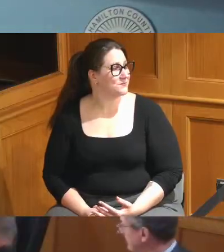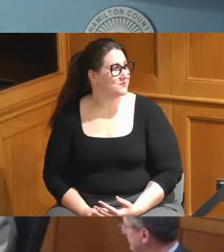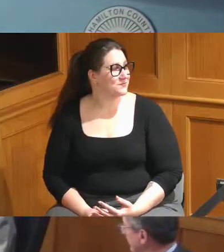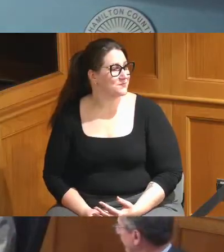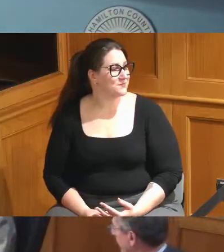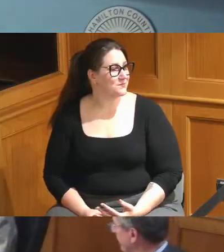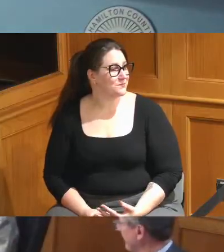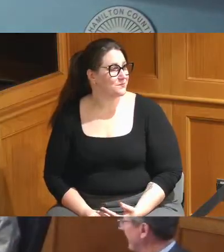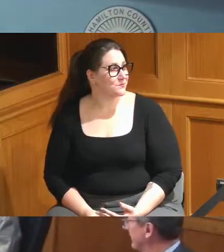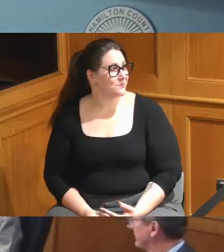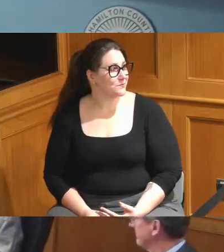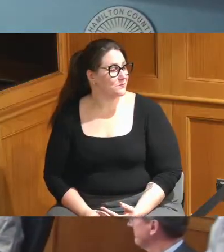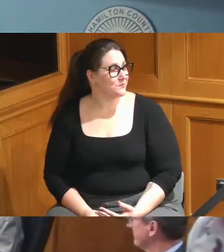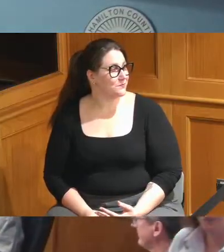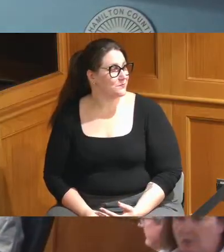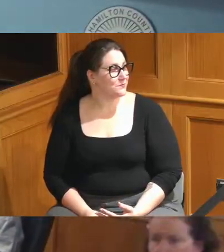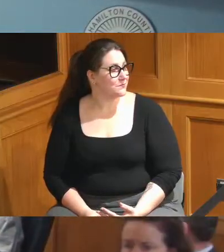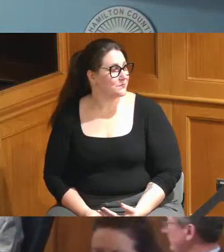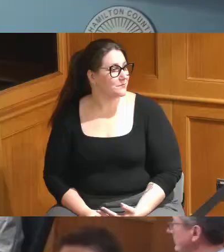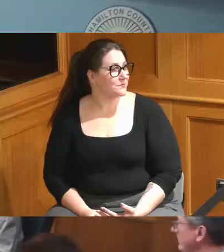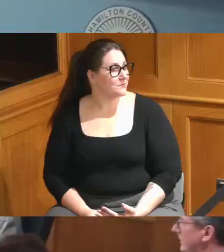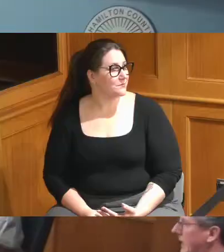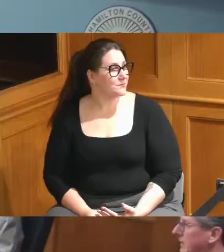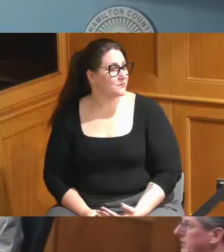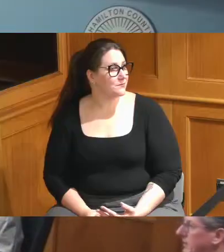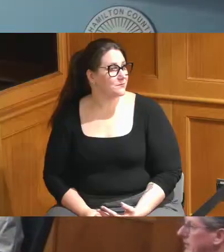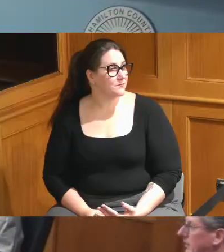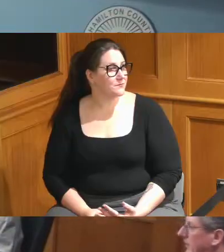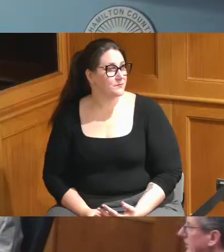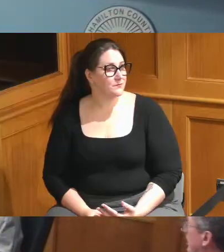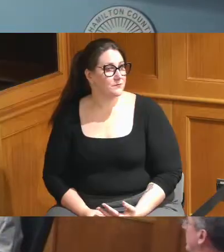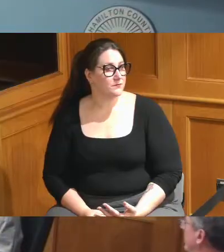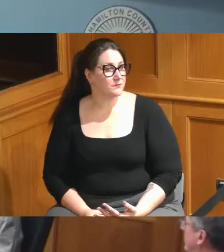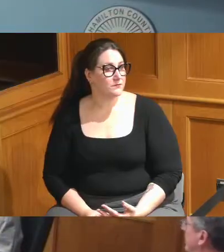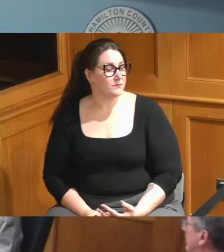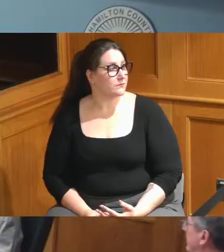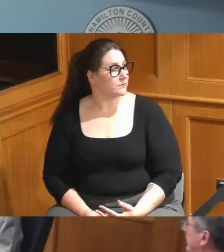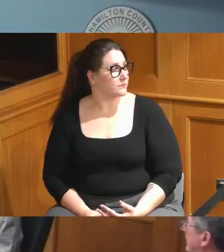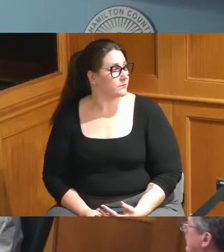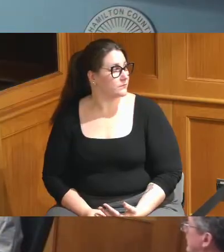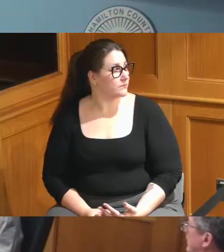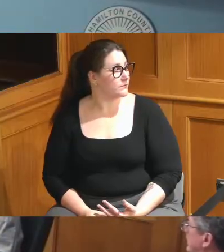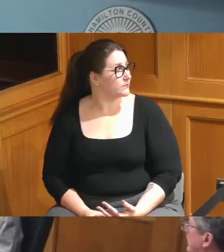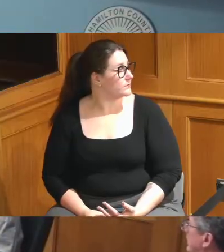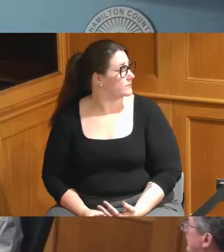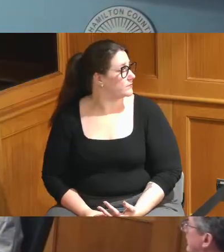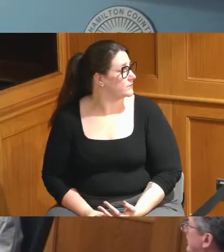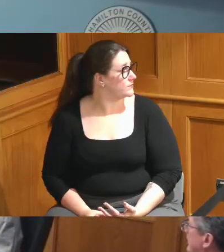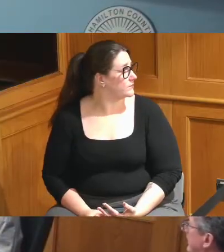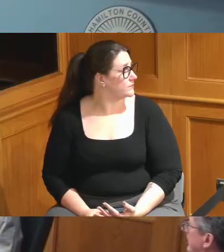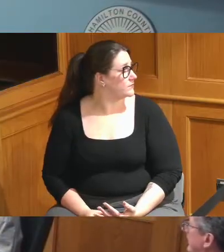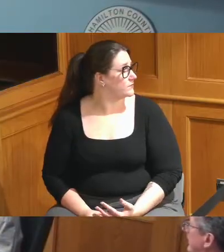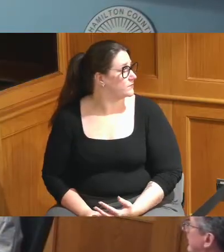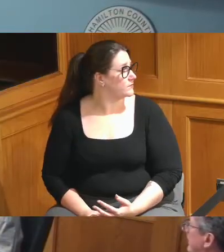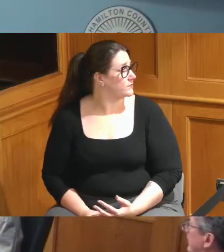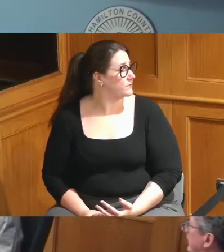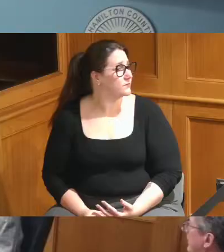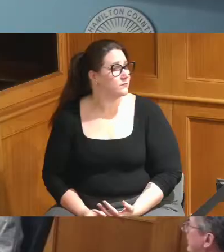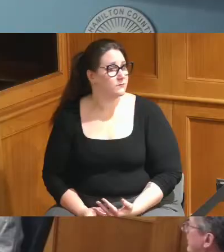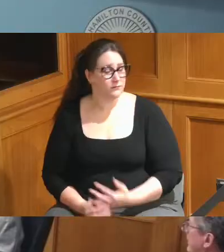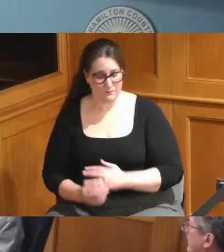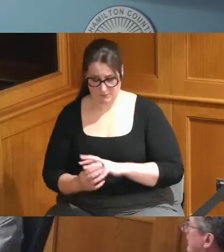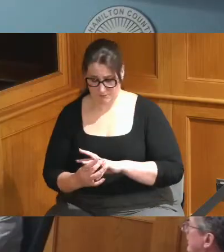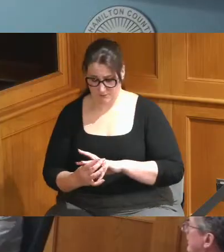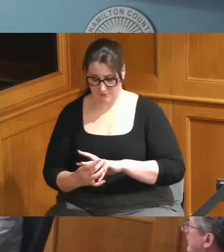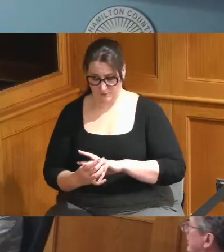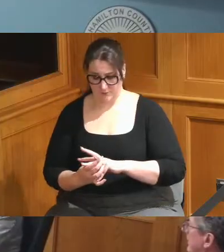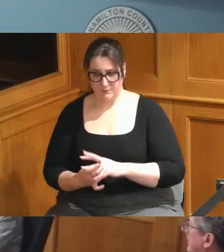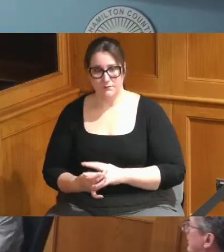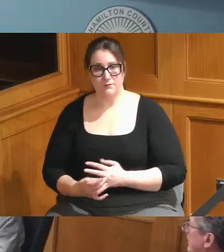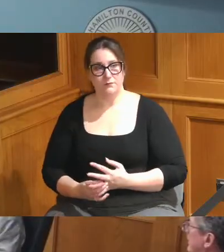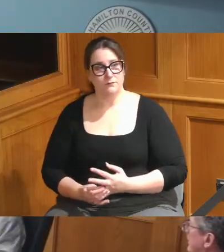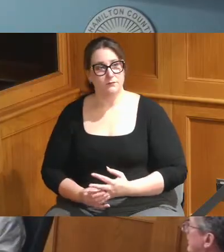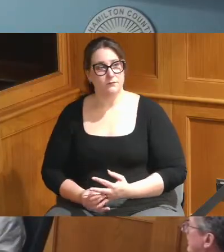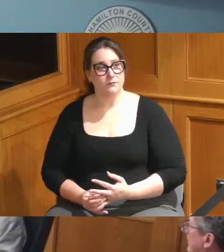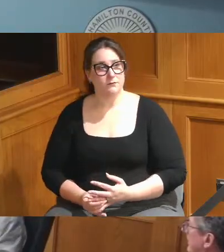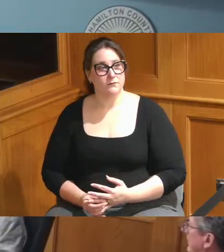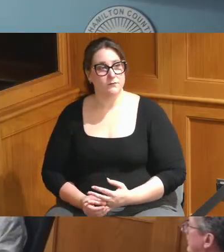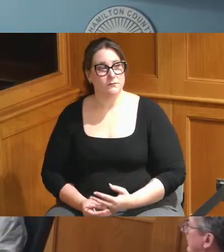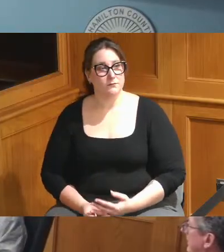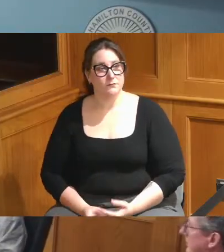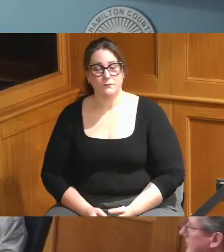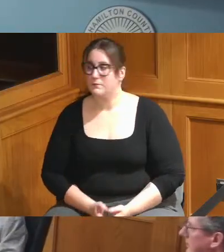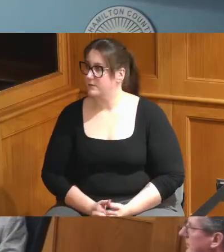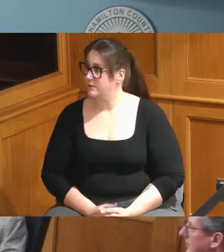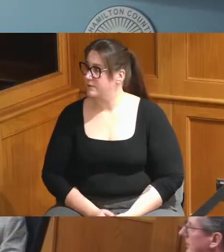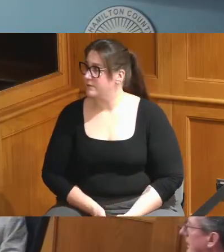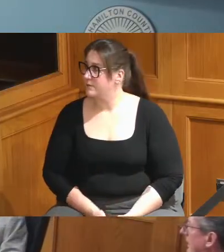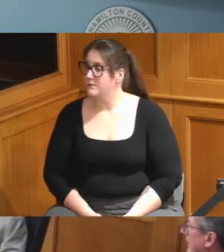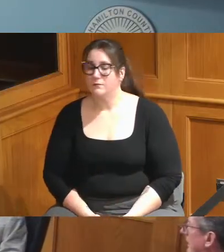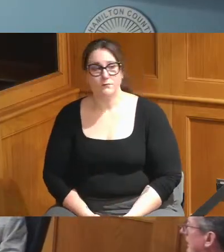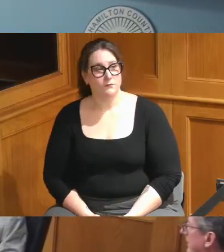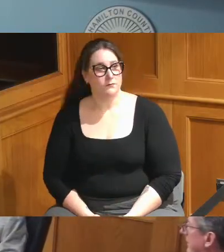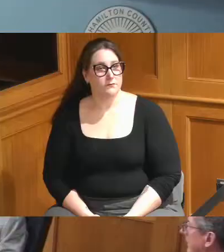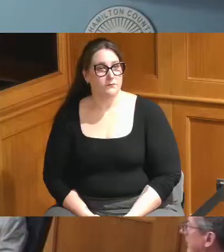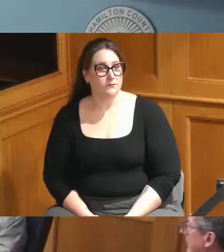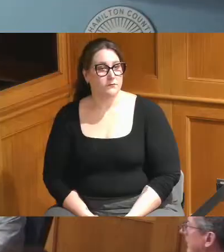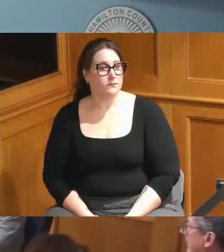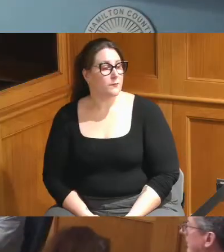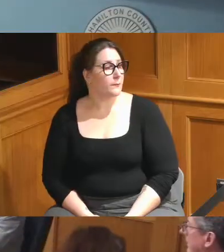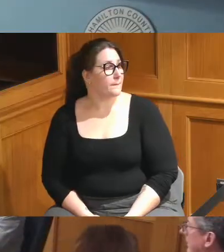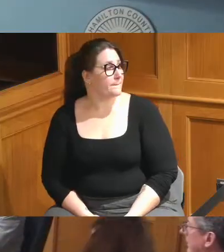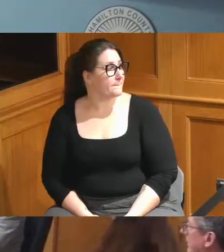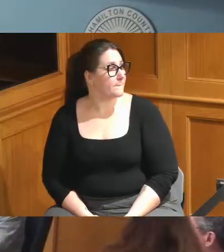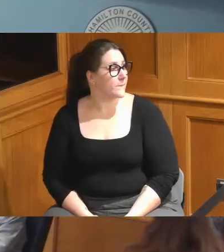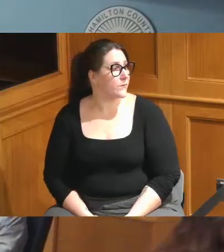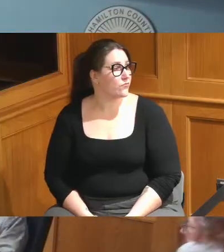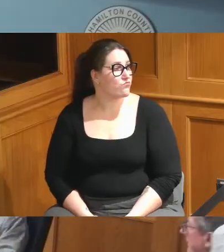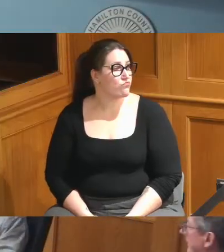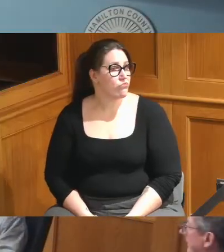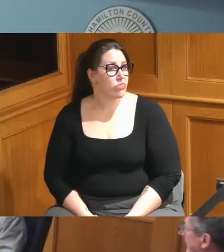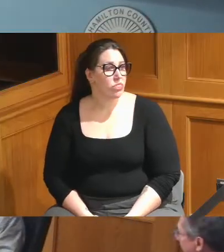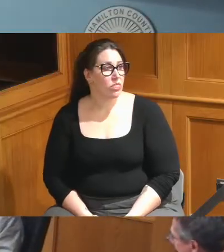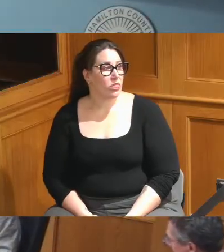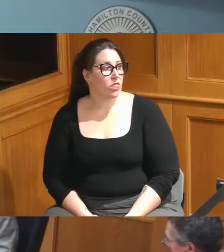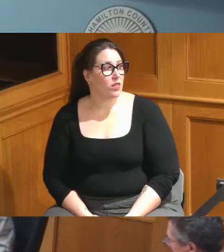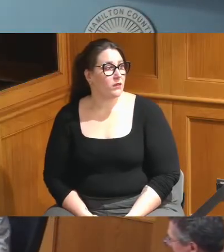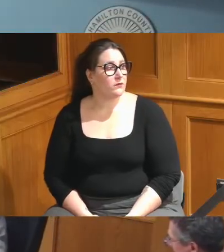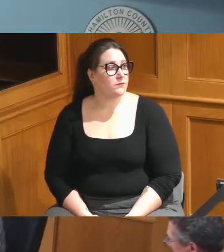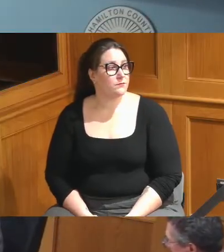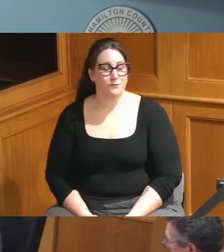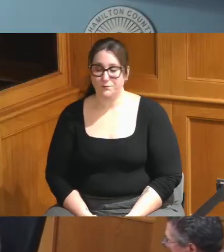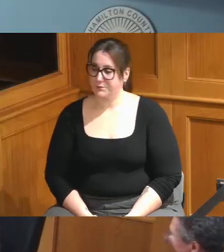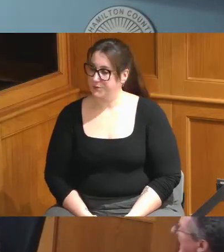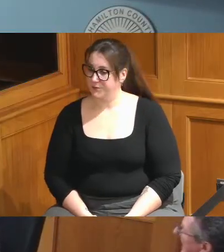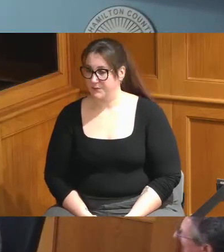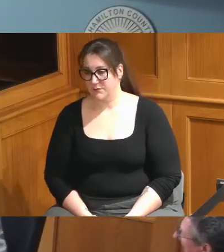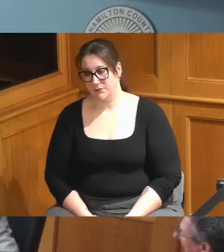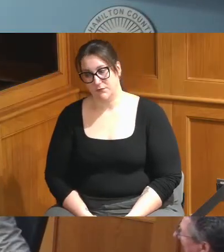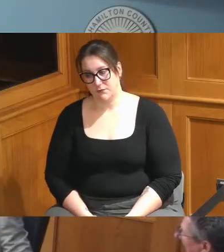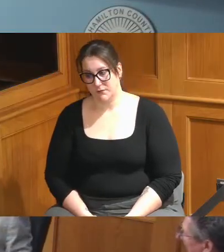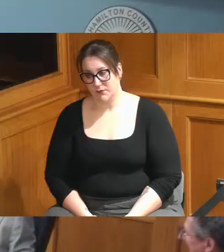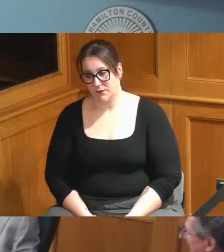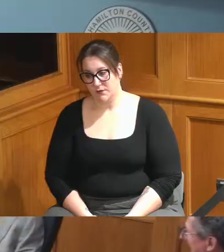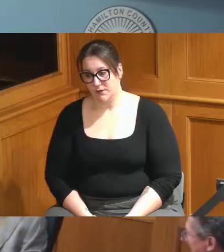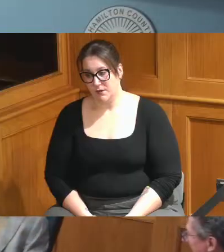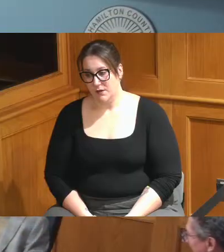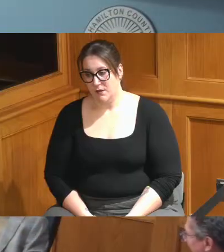Thanks, Stephanie. Thank you. Thank you. Yes, that's exactly right. That's exactly right.